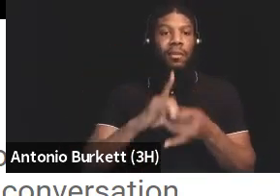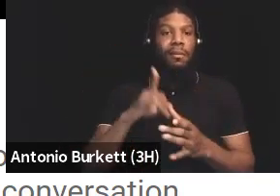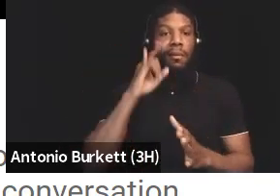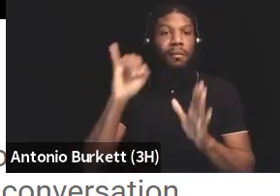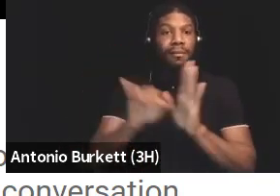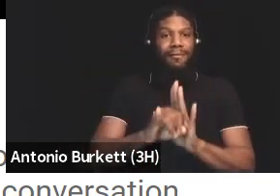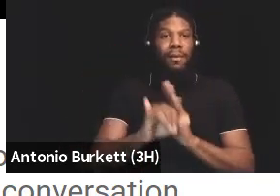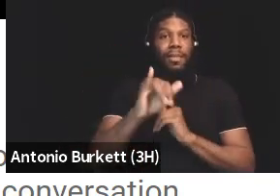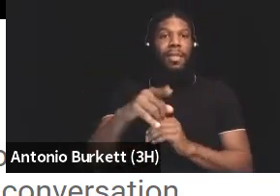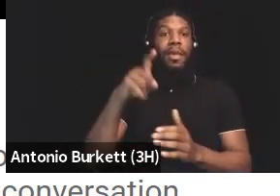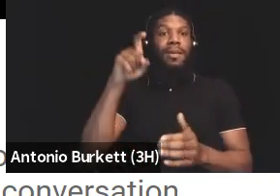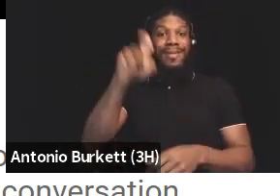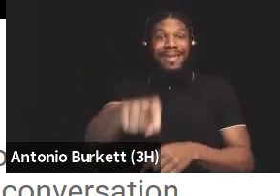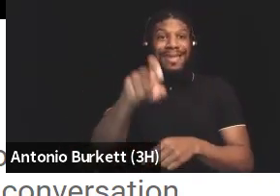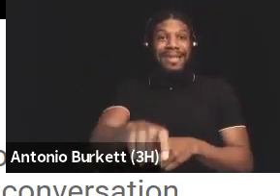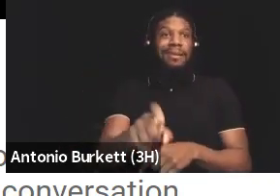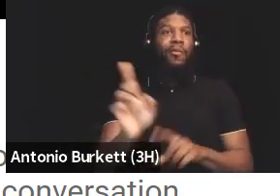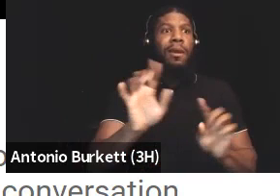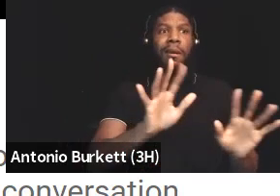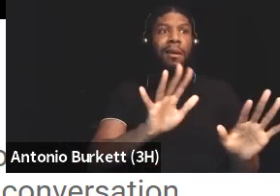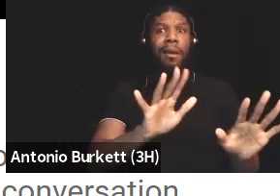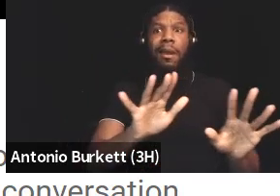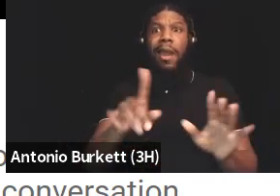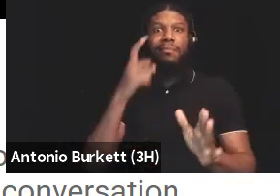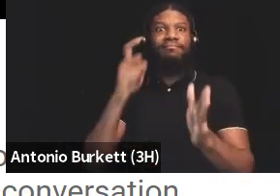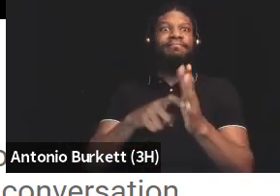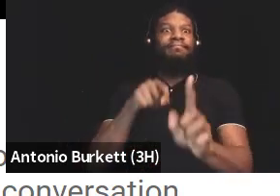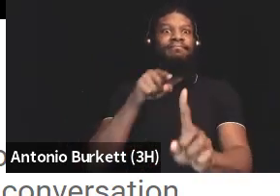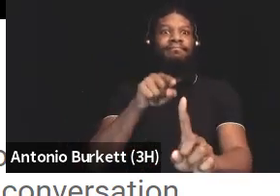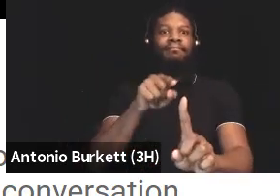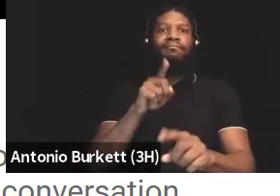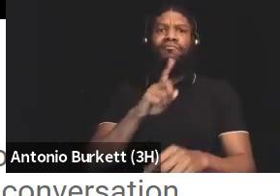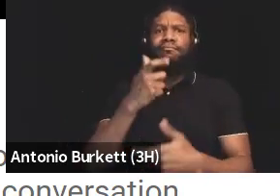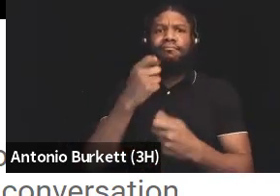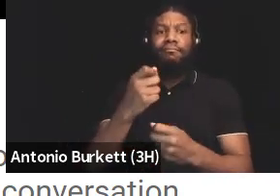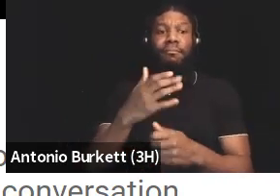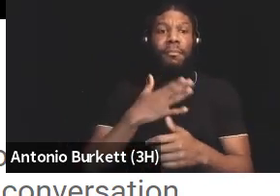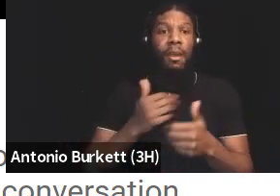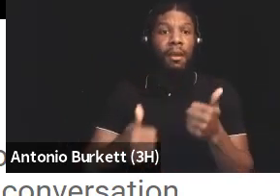was really interesting because my supervisor was like, before you jump in and try to do anything,